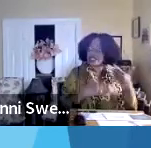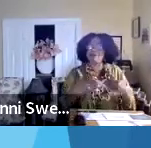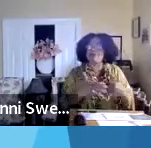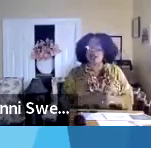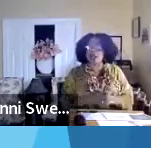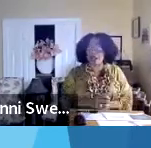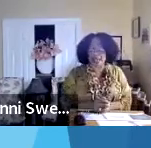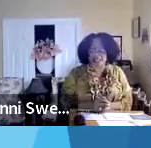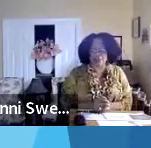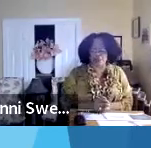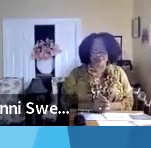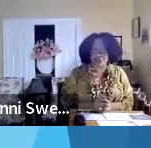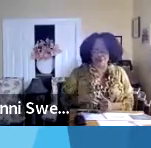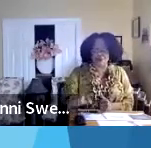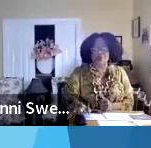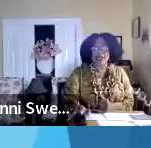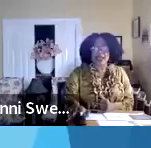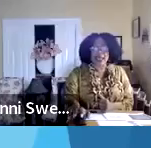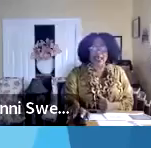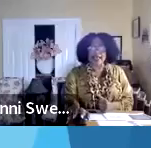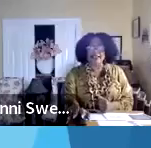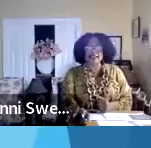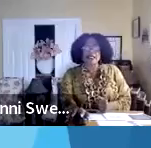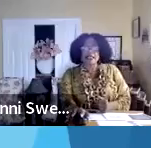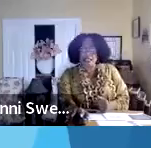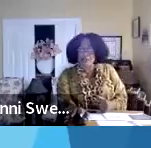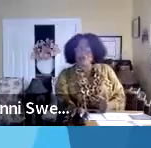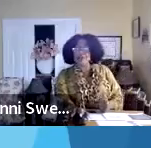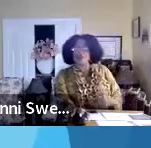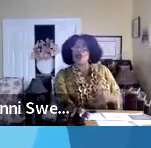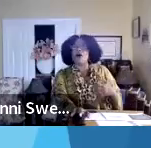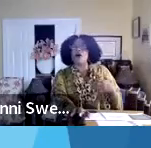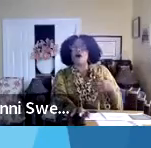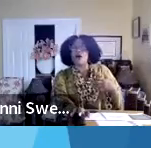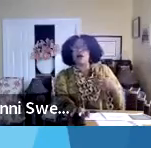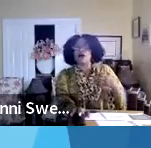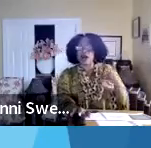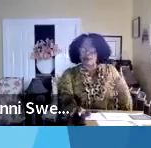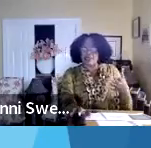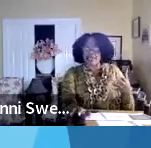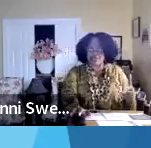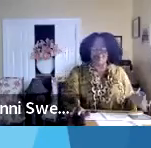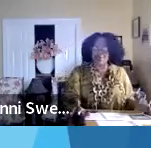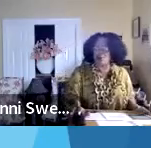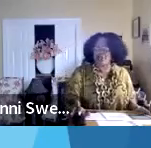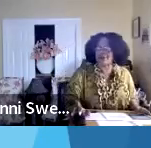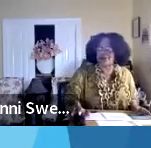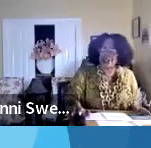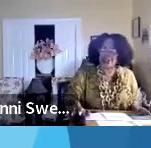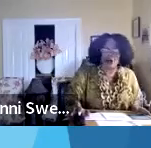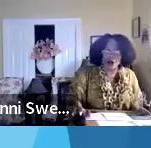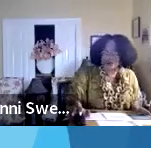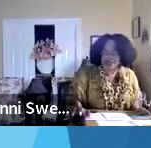launching today. The first is to gather and understand who is here. And then the second poll will come at the end of the